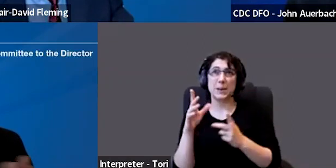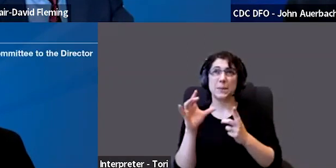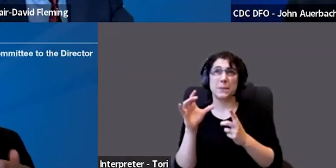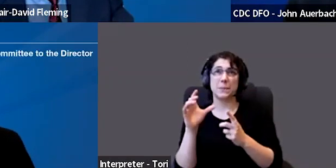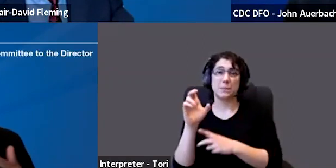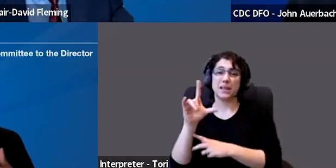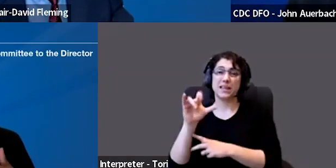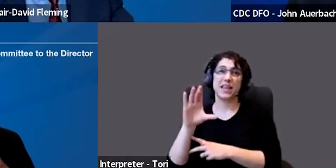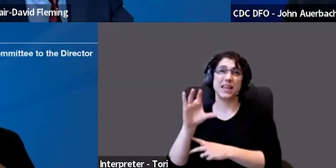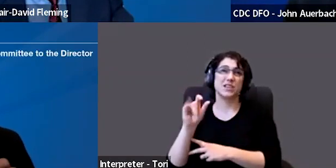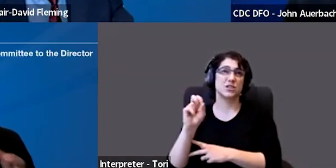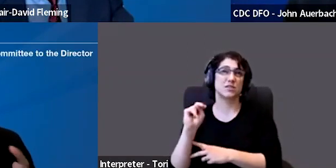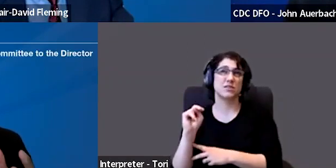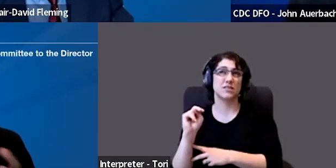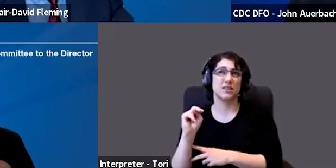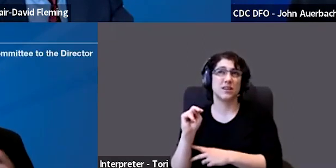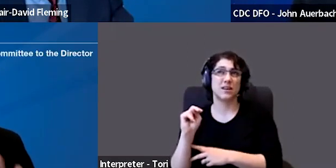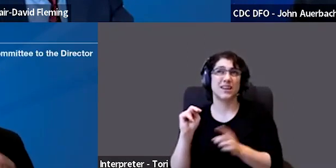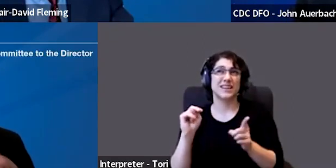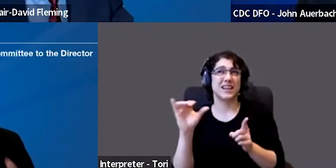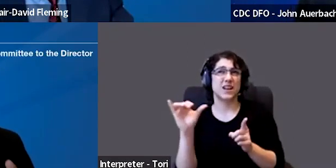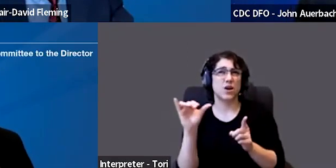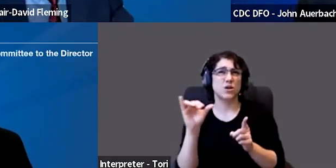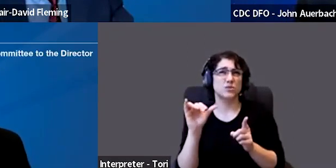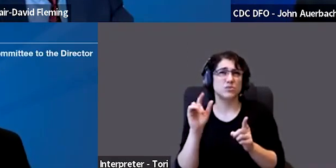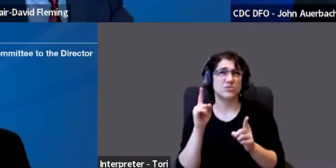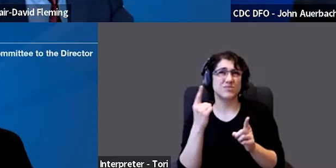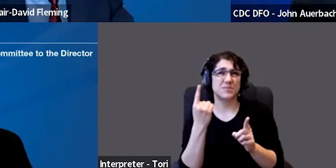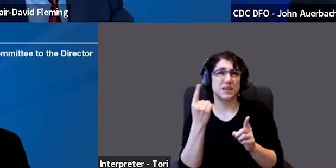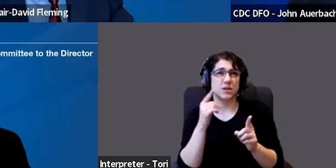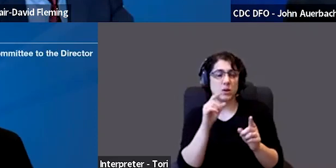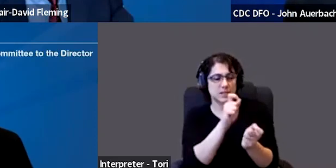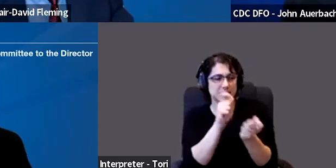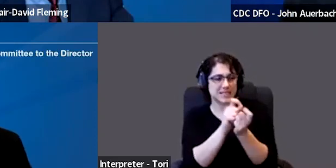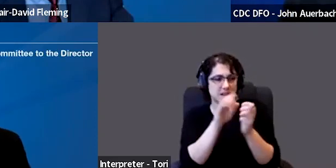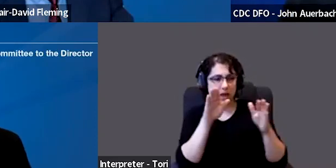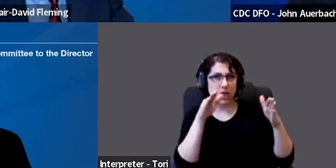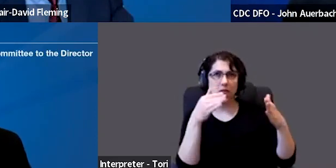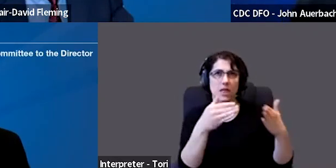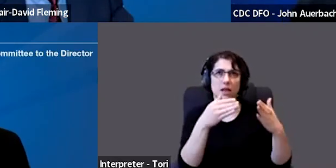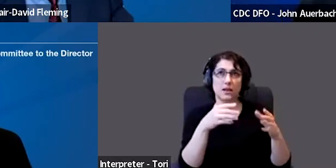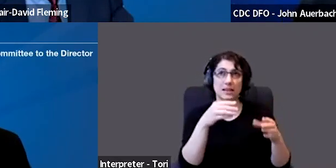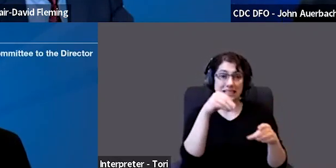that influence health inequities is something that you all are going to be specifically looking at within those six priority areas;